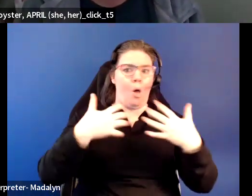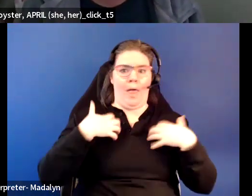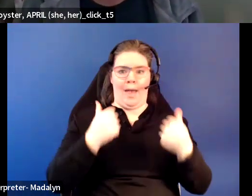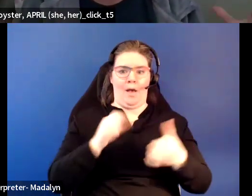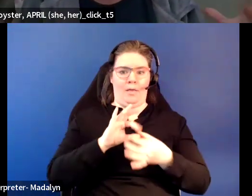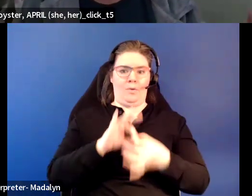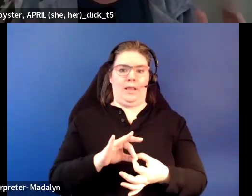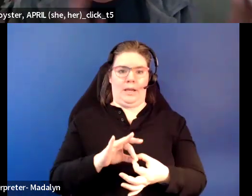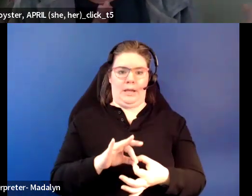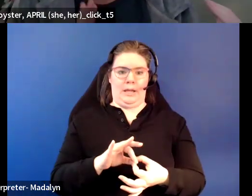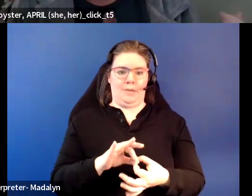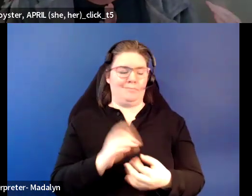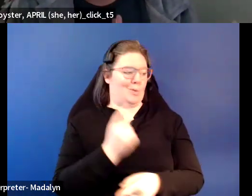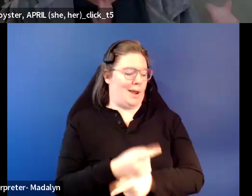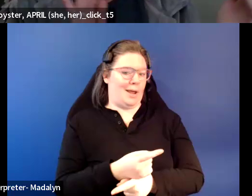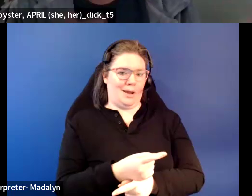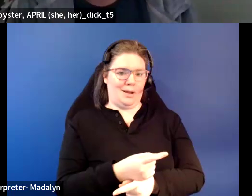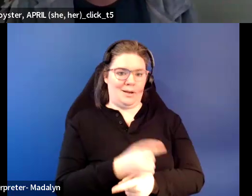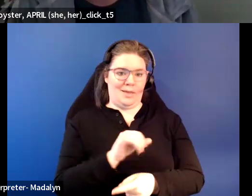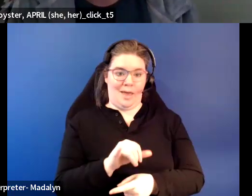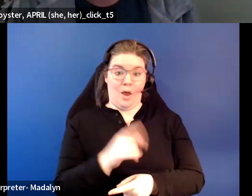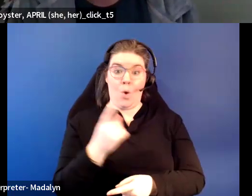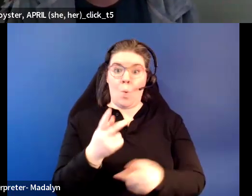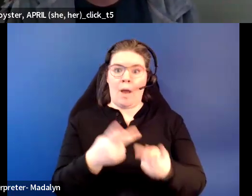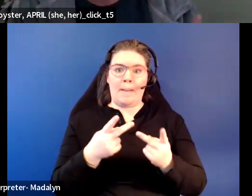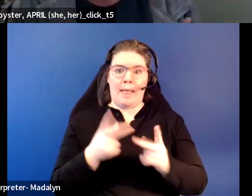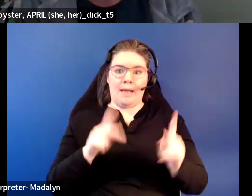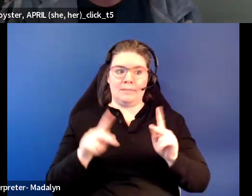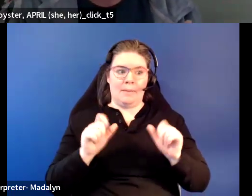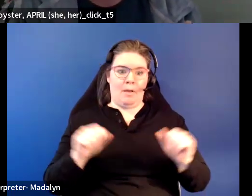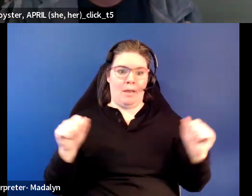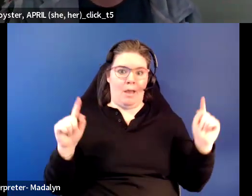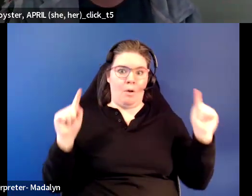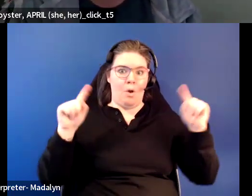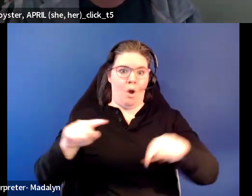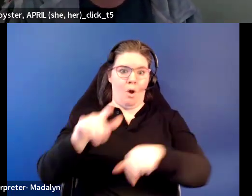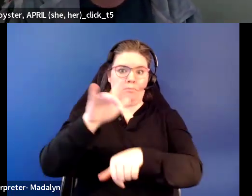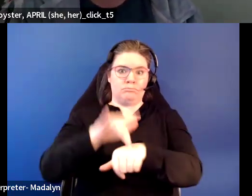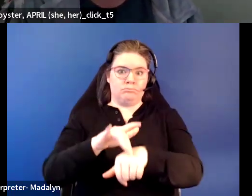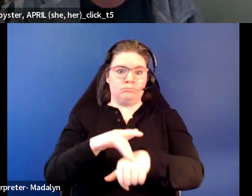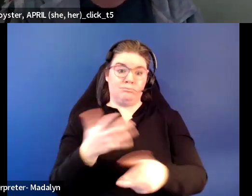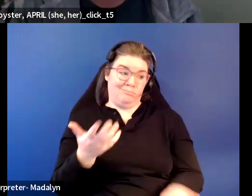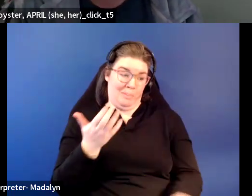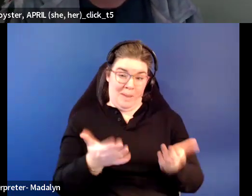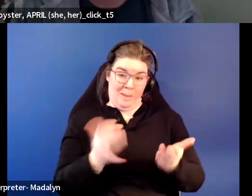Sierra Royster, APRIL (she, her): And that is one stop that people have the option to do. Sierra Royster, APRIL (she, her): That might sell it a little bit better.